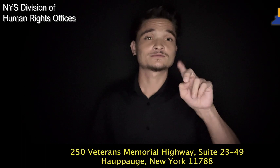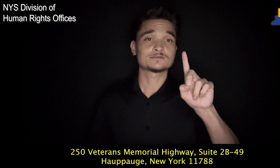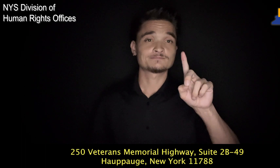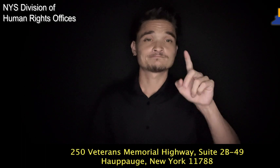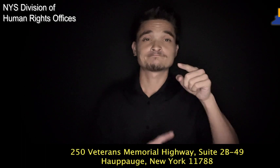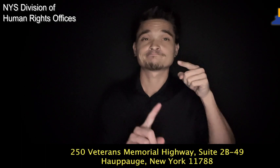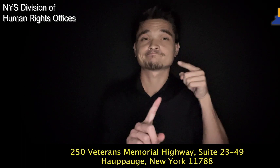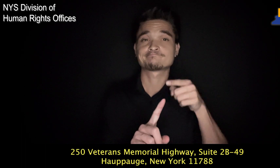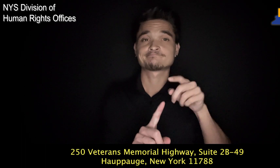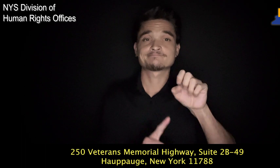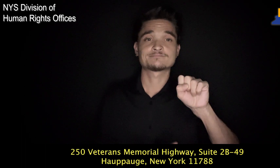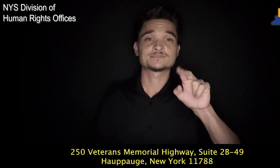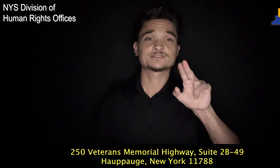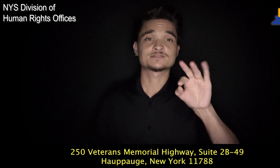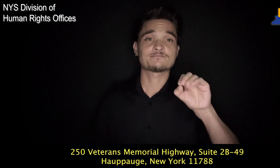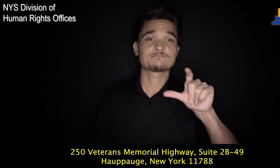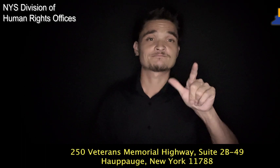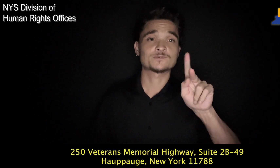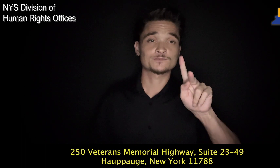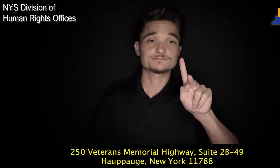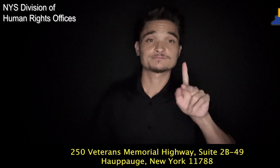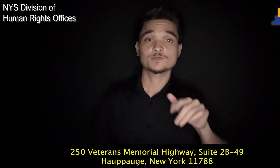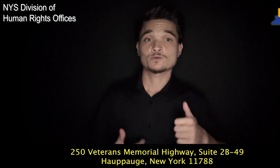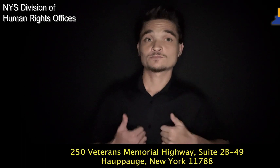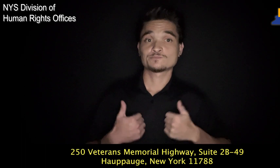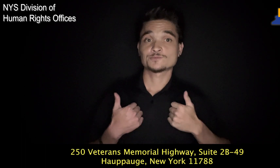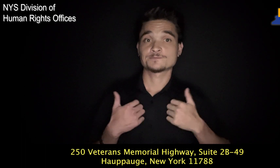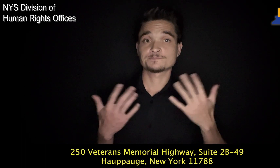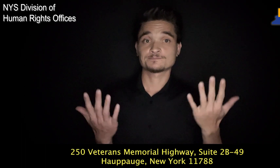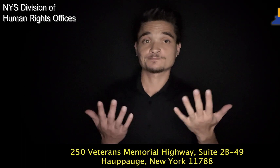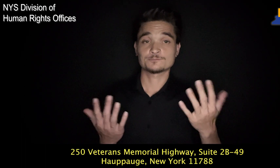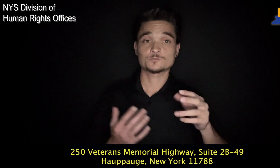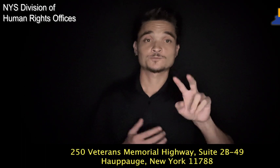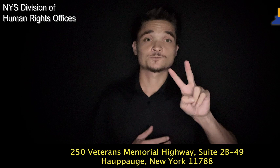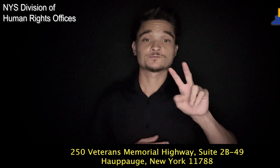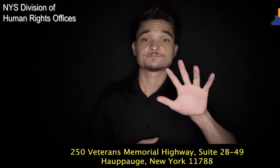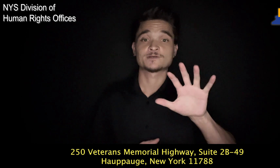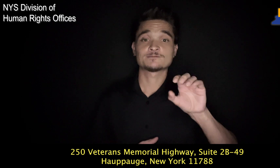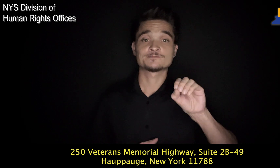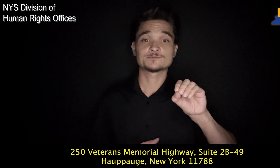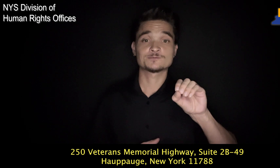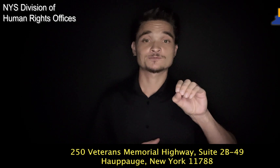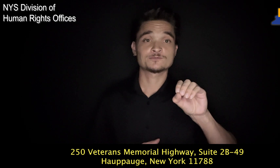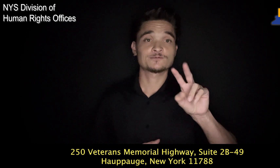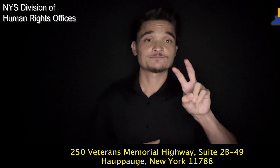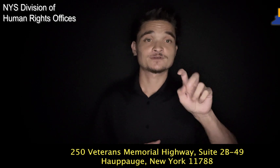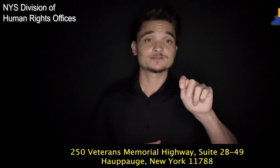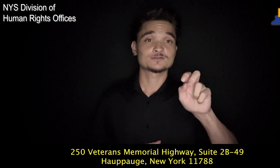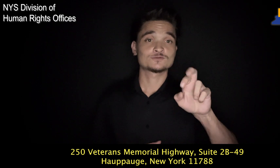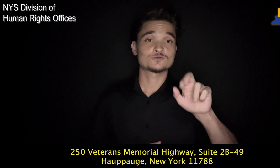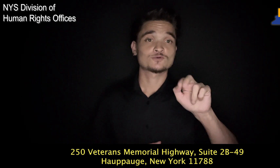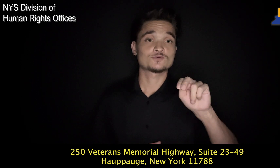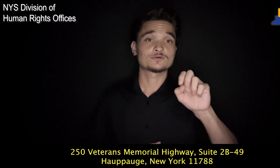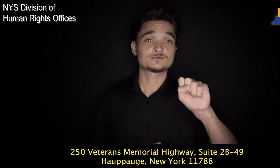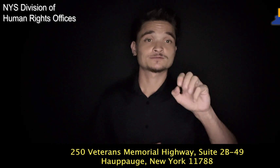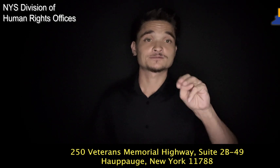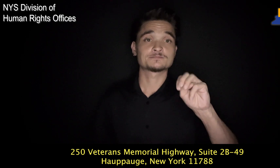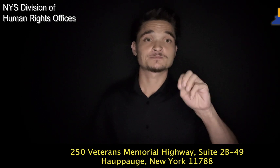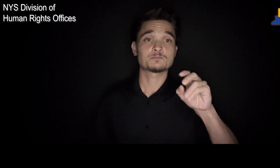250 Veterans Memorial Highway, Suite 2B-49 Hauppauge, New York 11788